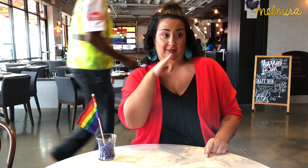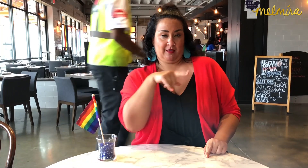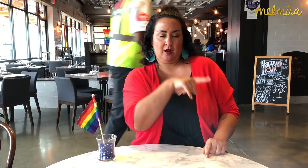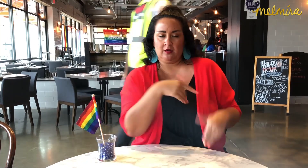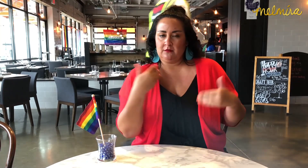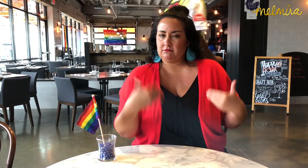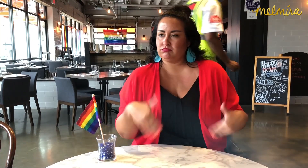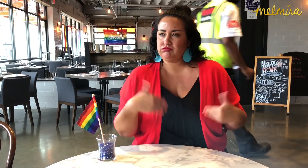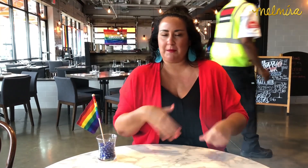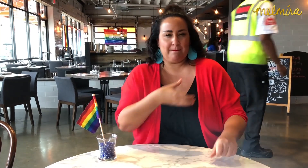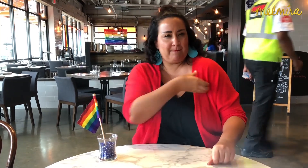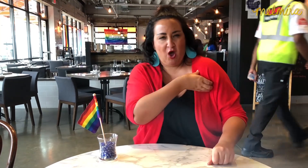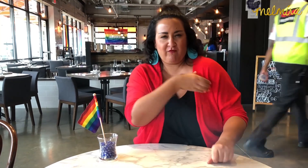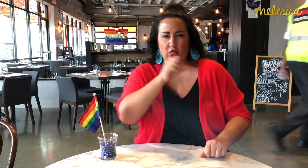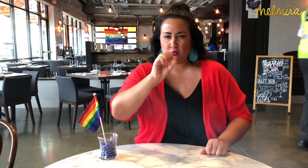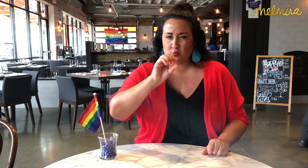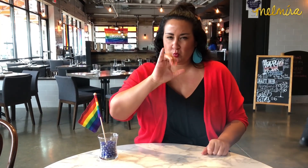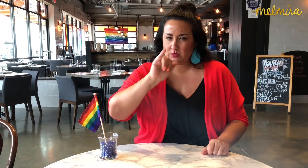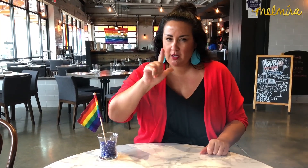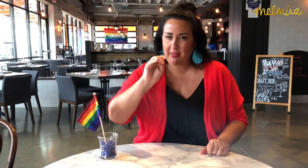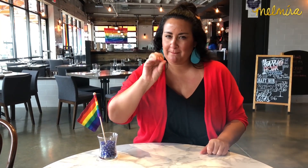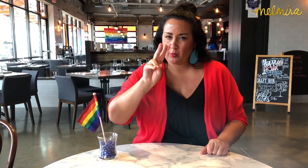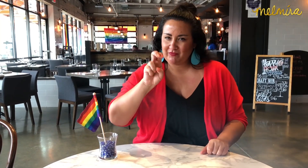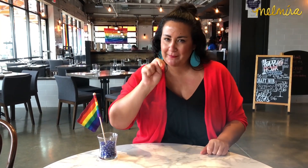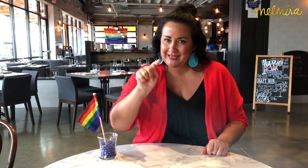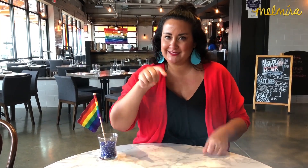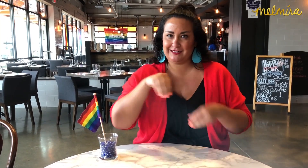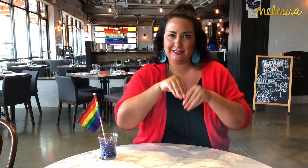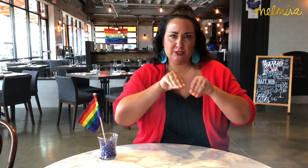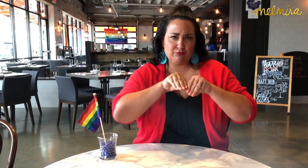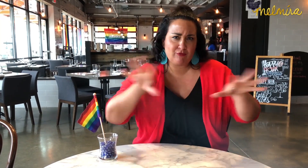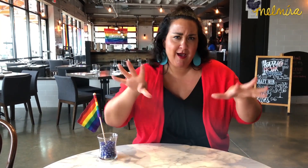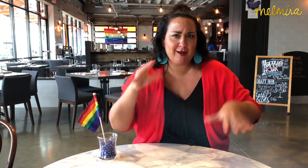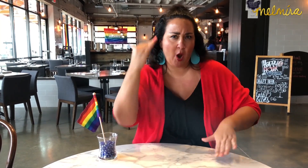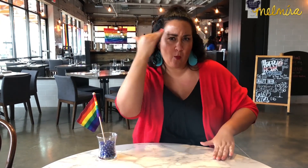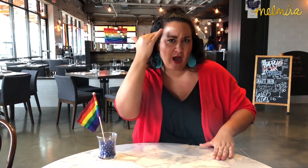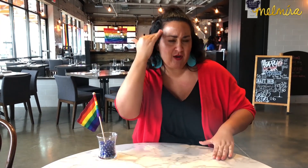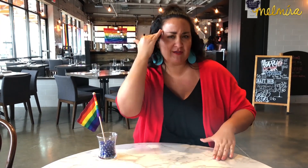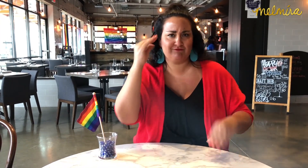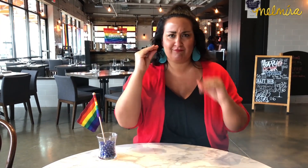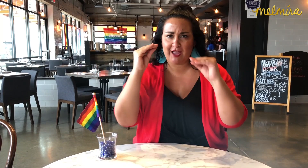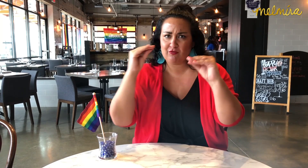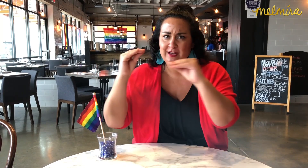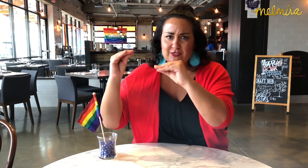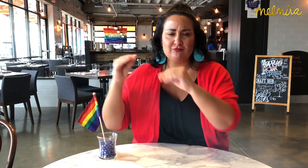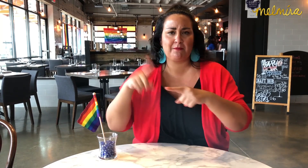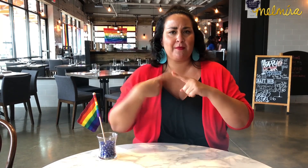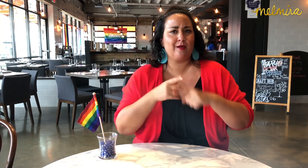To me, that is a powerful social movement in spreading awareness and educating others